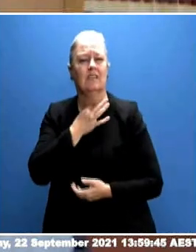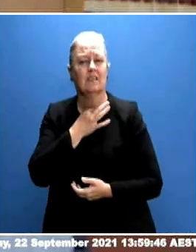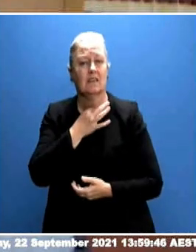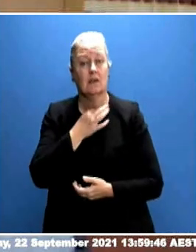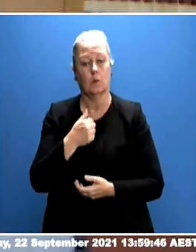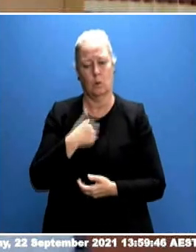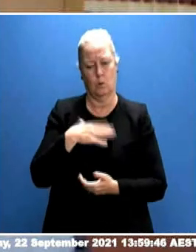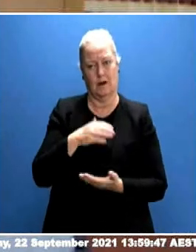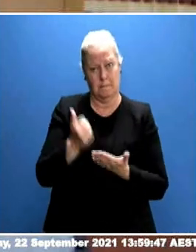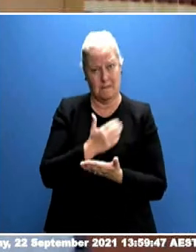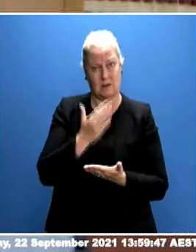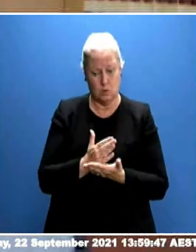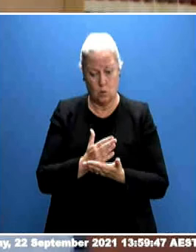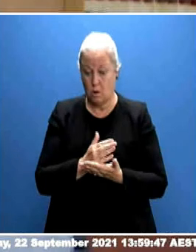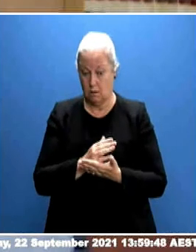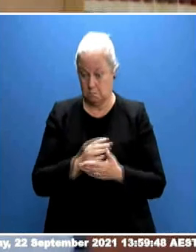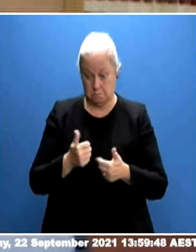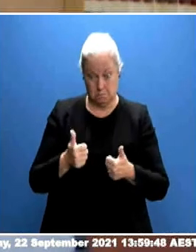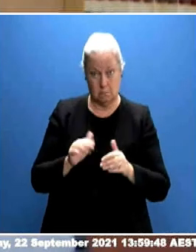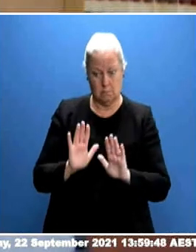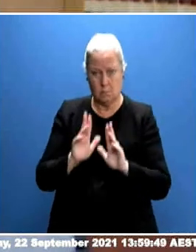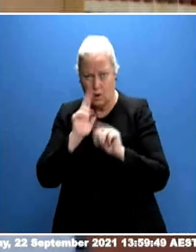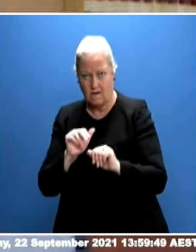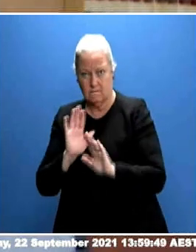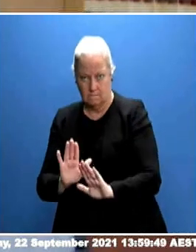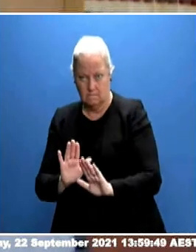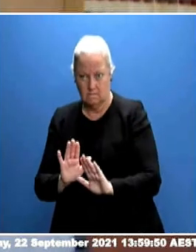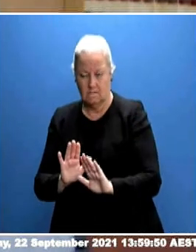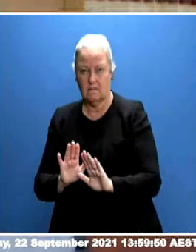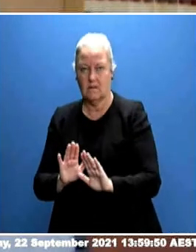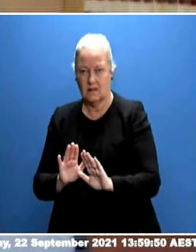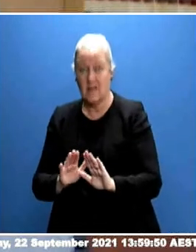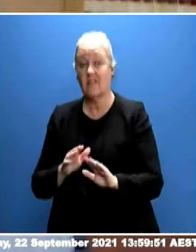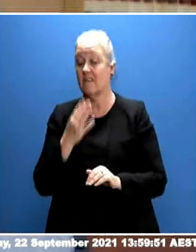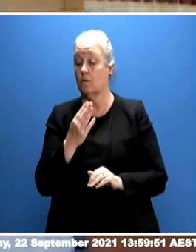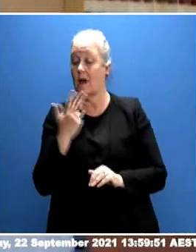immediate risk is covered, and then within a 48-hour period the application